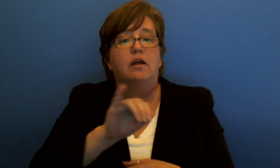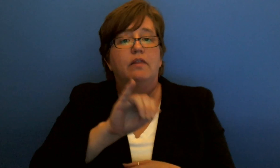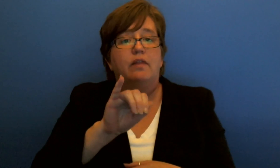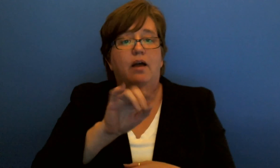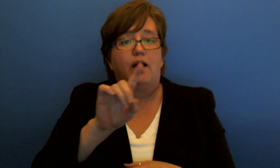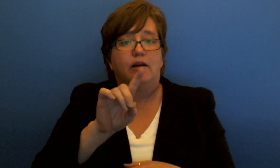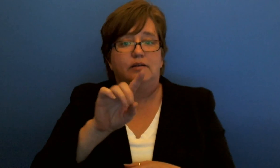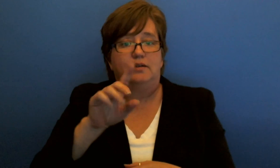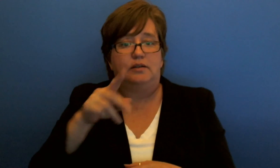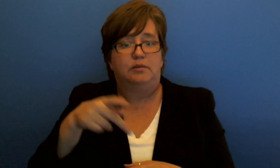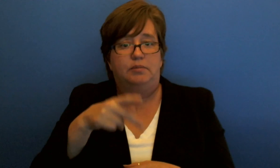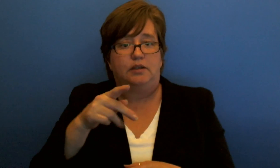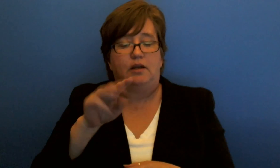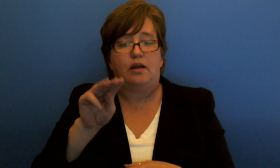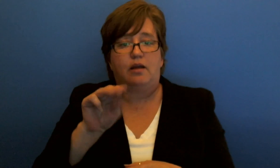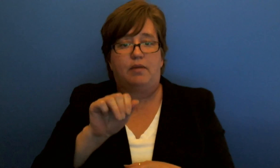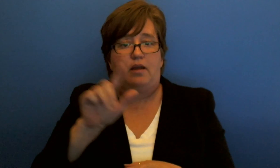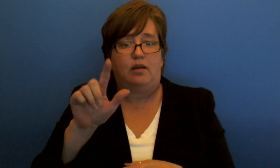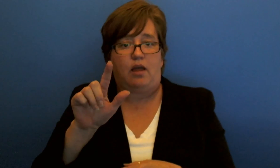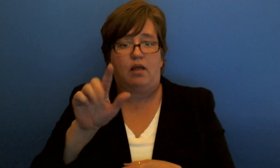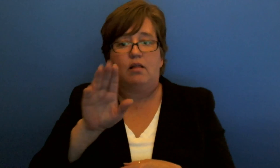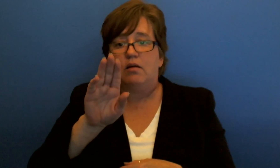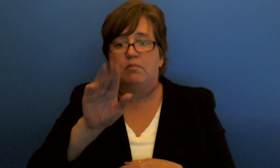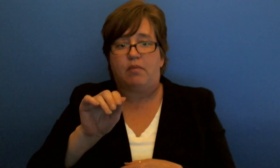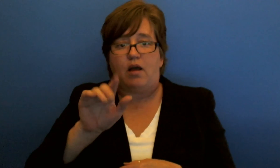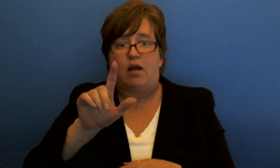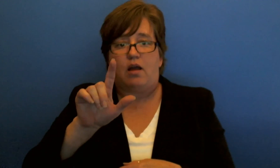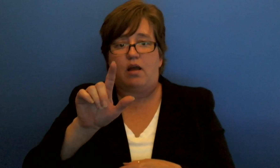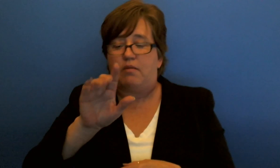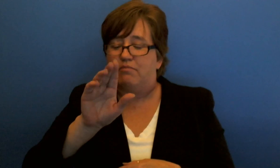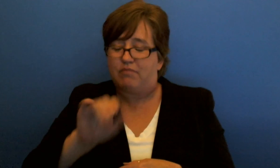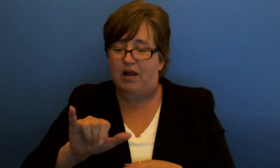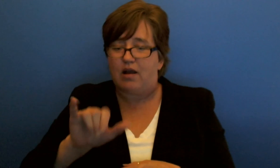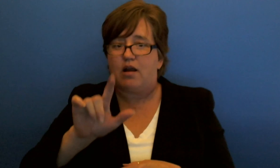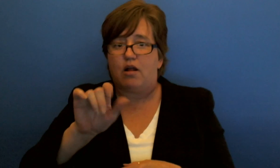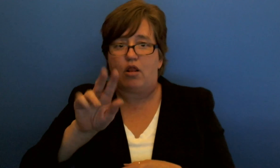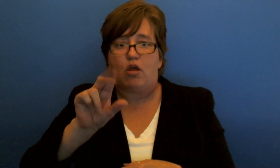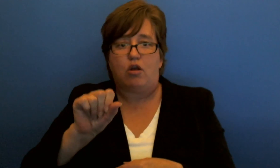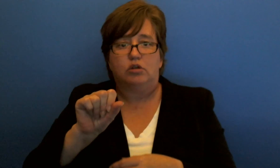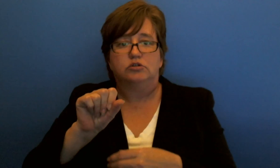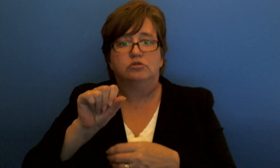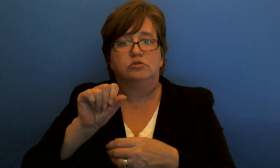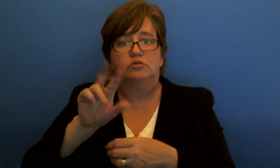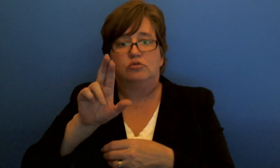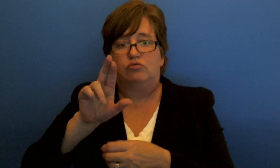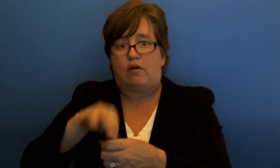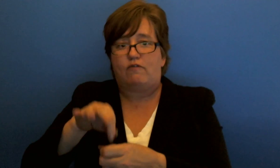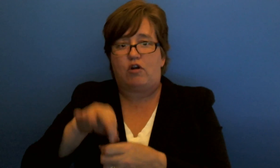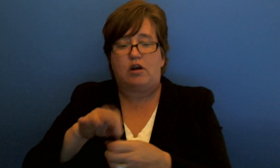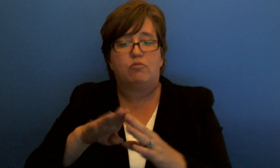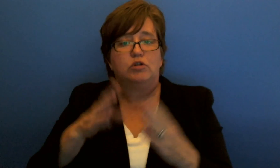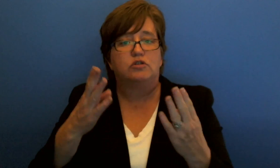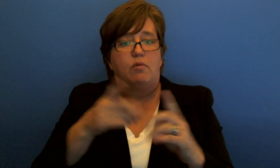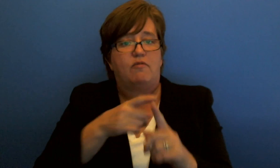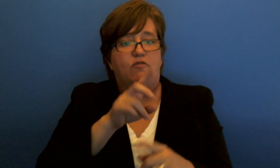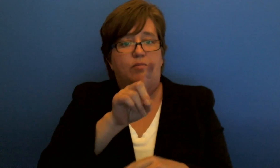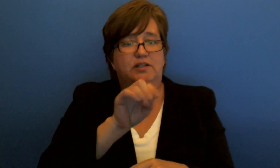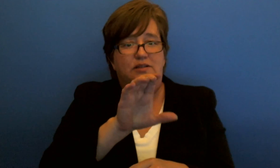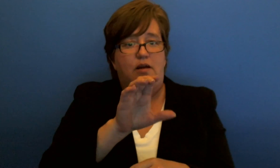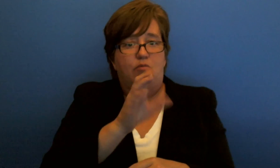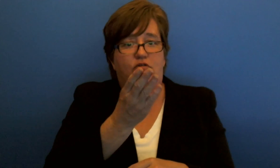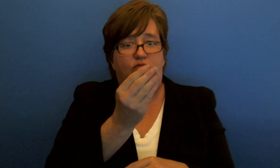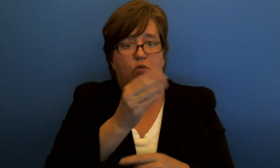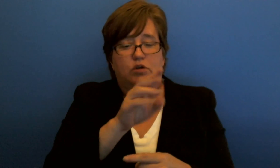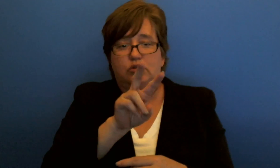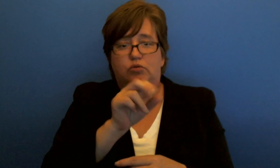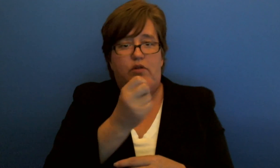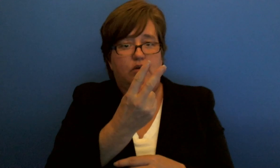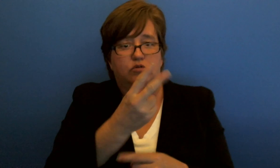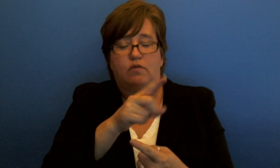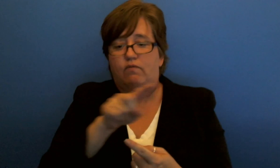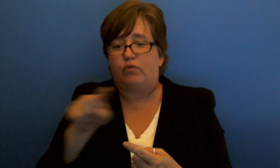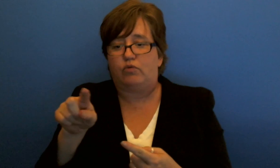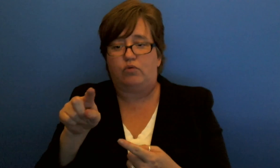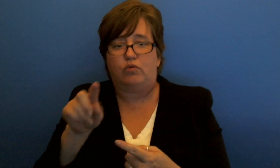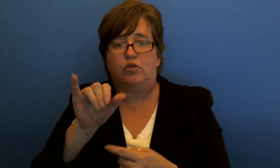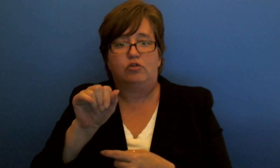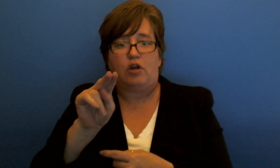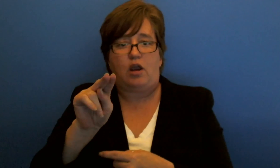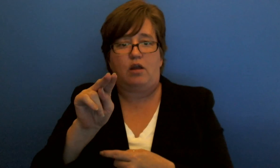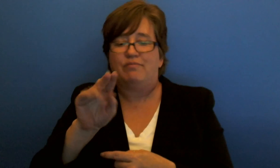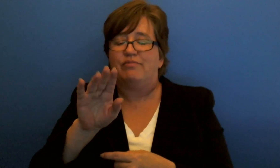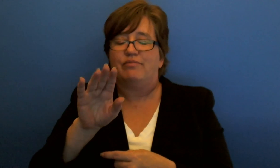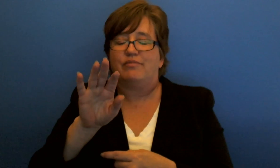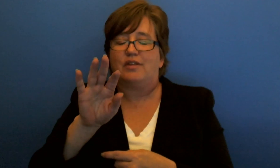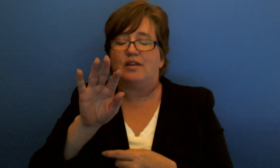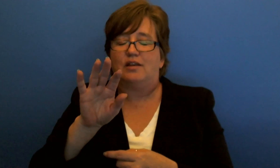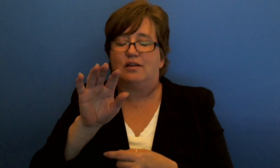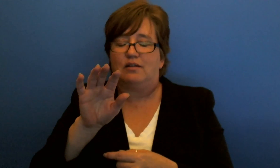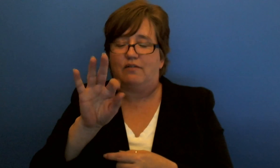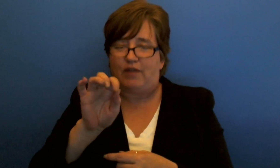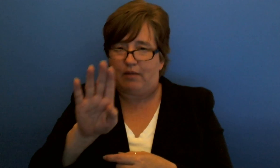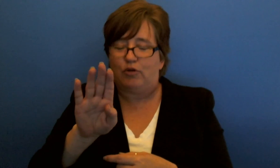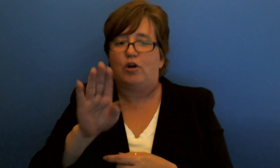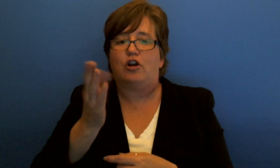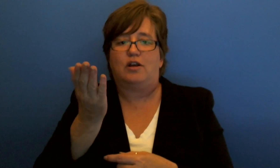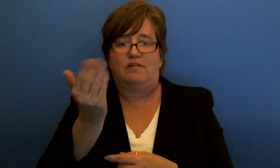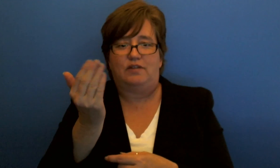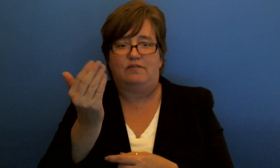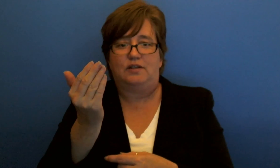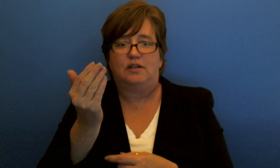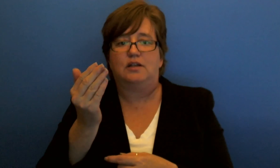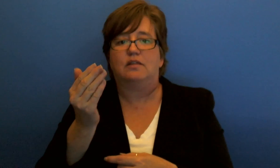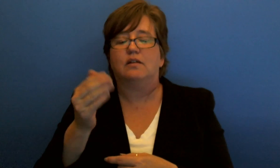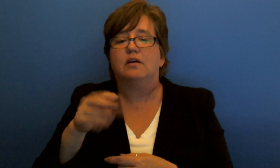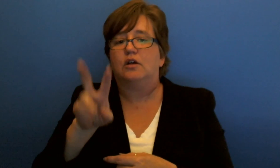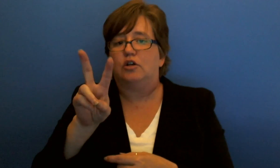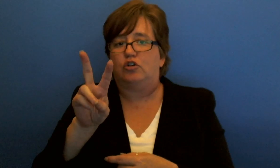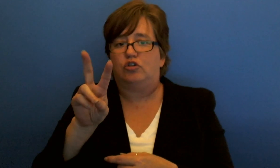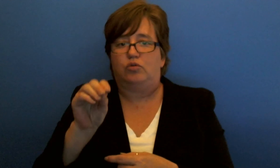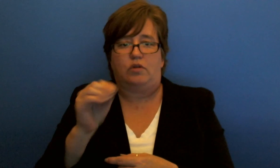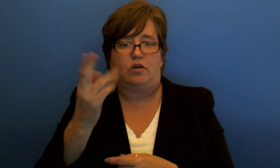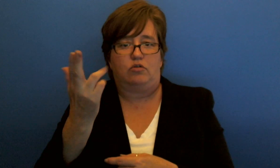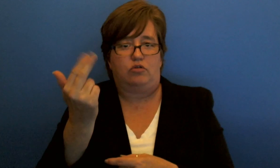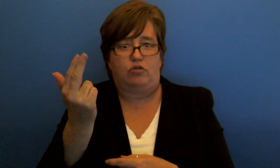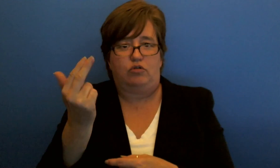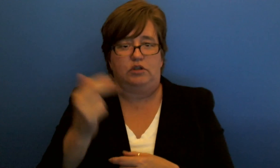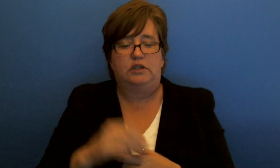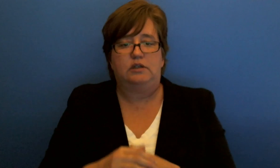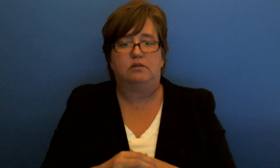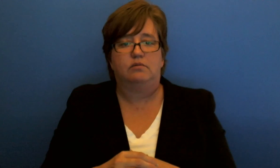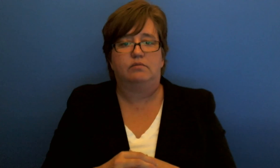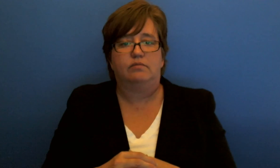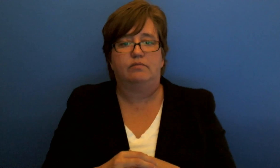The IDP MAL Bylaws Referendum was open from December 14, 2012 to February 15, 2013.